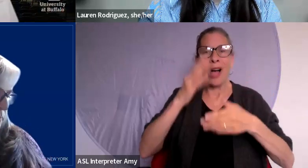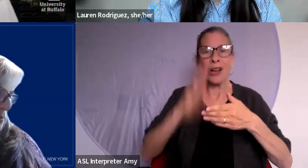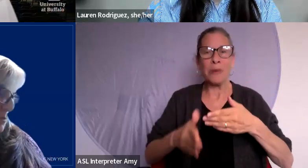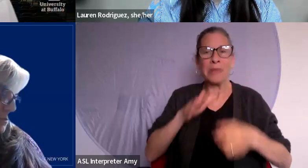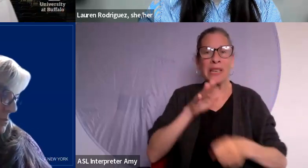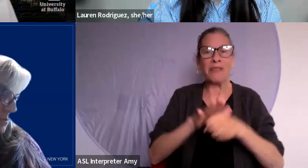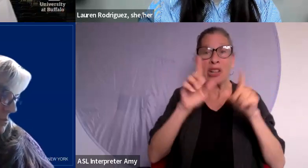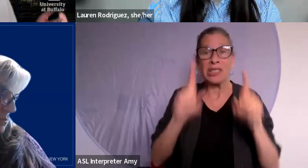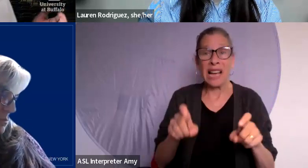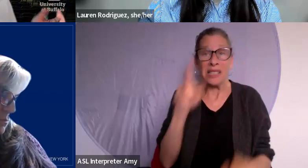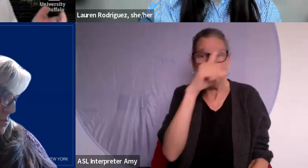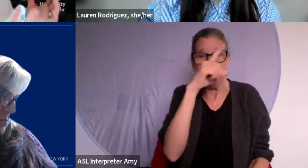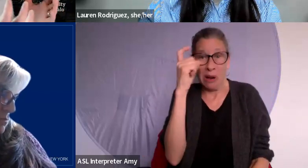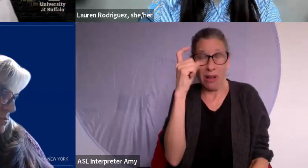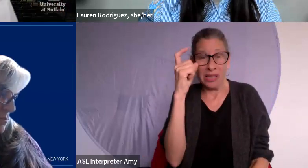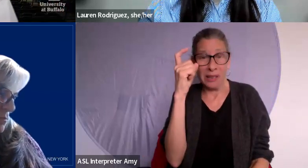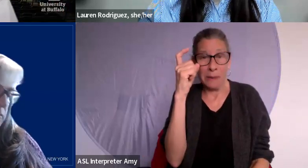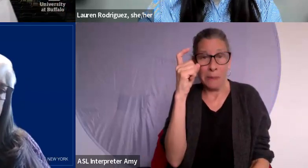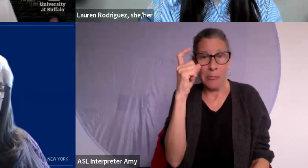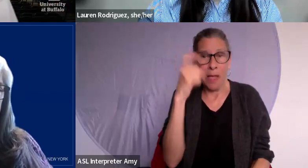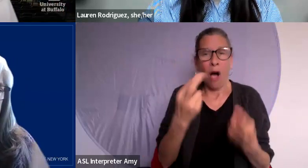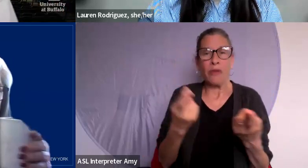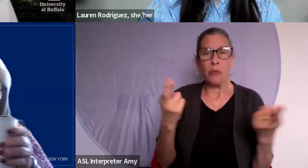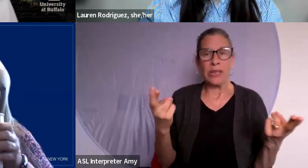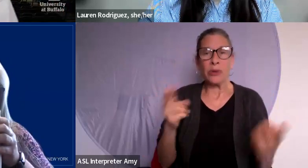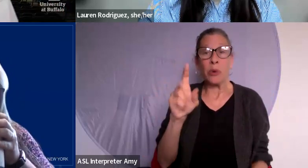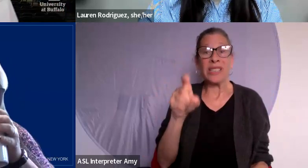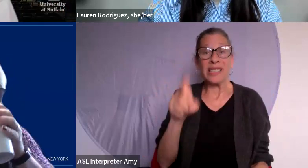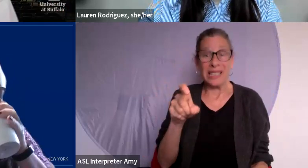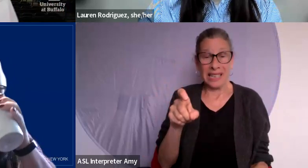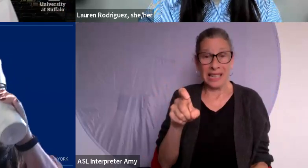just because of the resources needed to do to do that level of